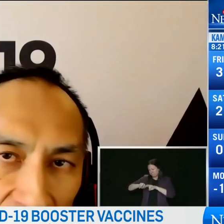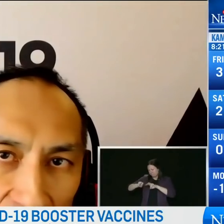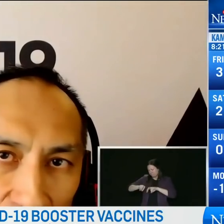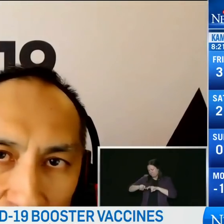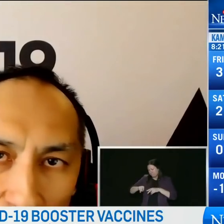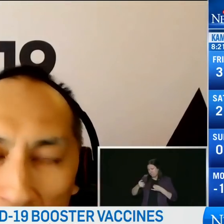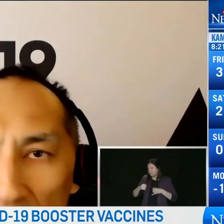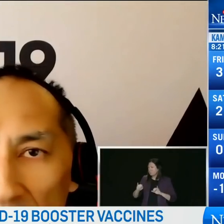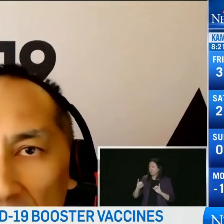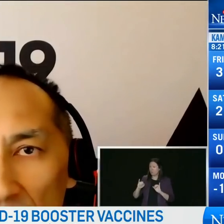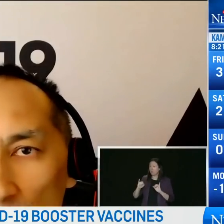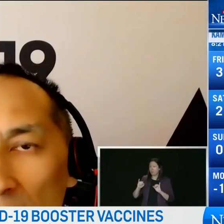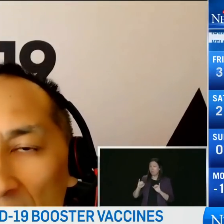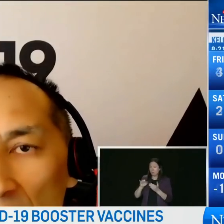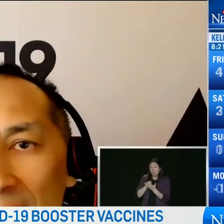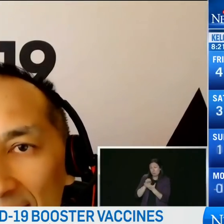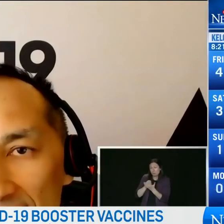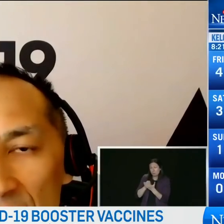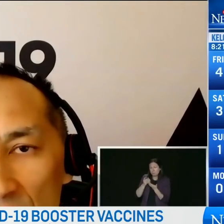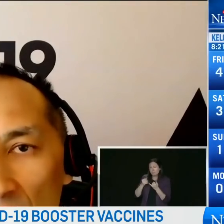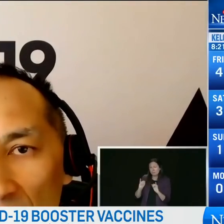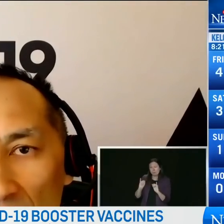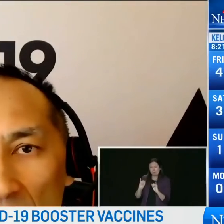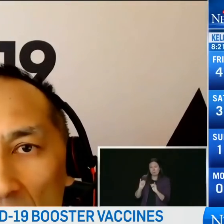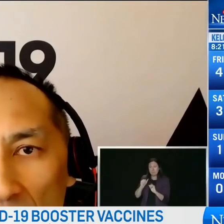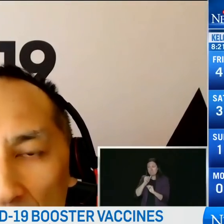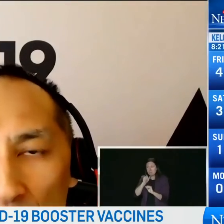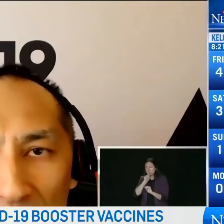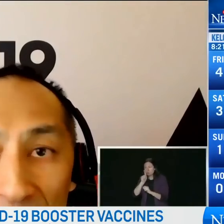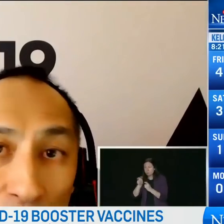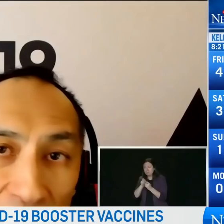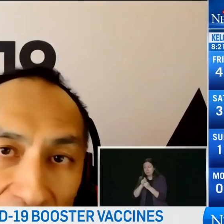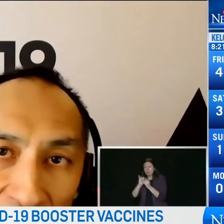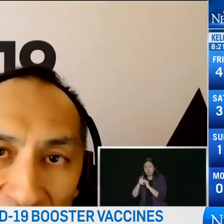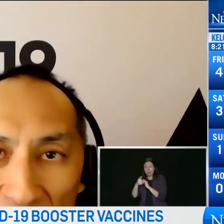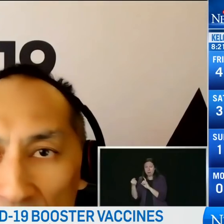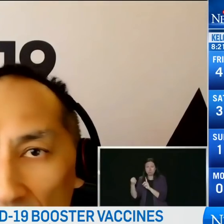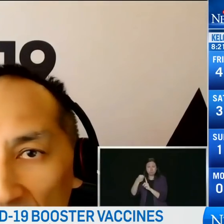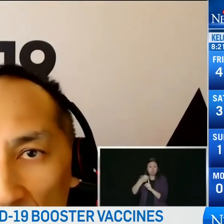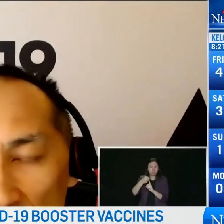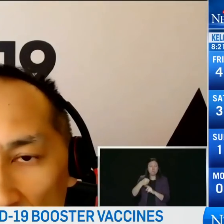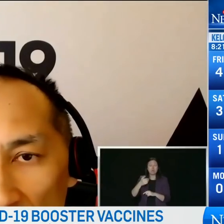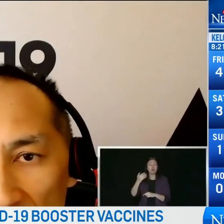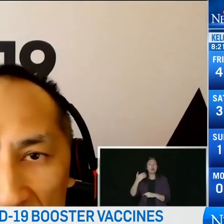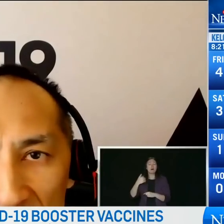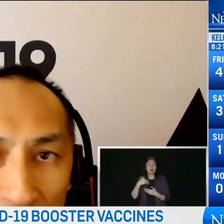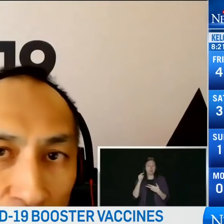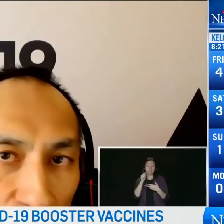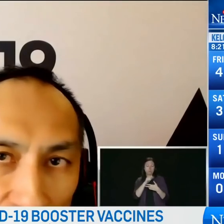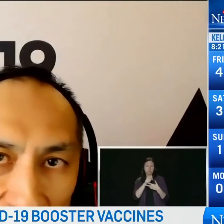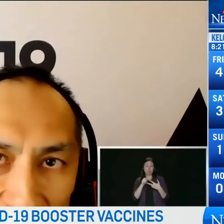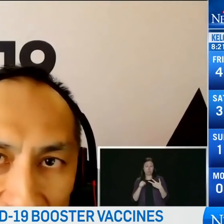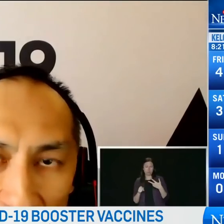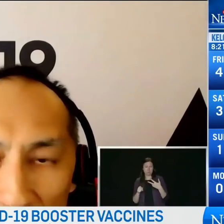ALL. THE OMICRON VARIANT IS STILL BEING STUDIED.